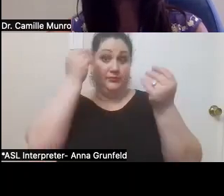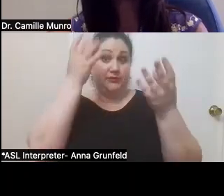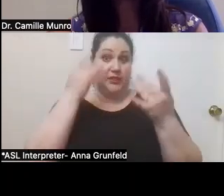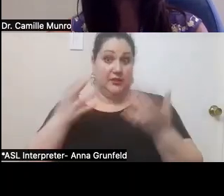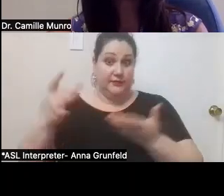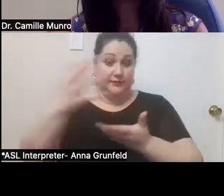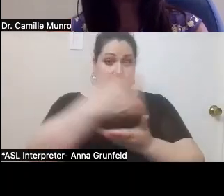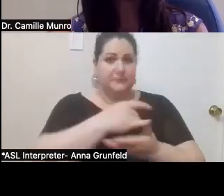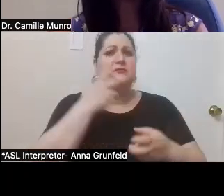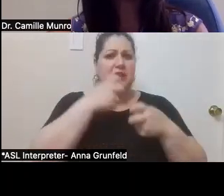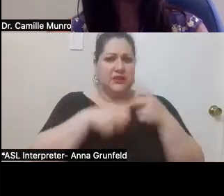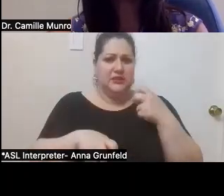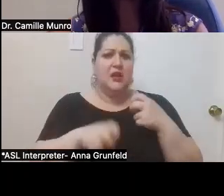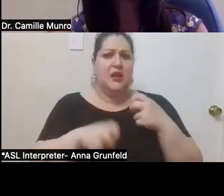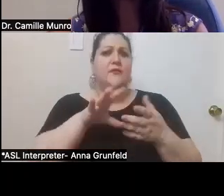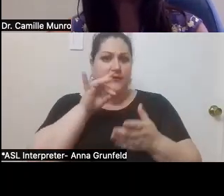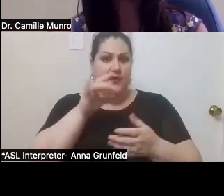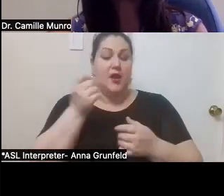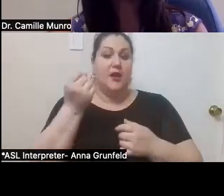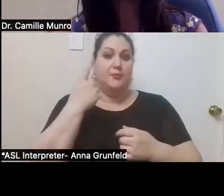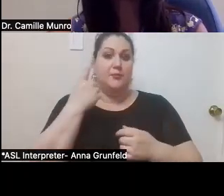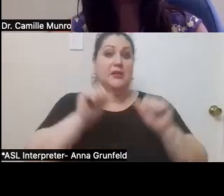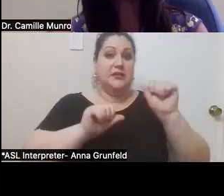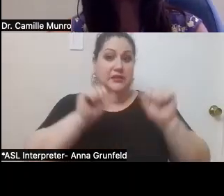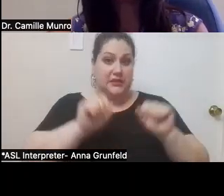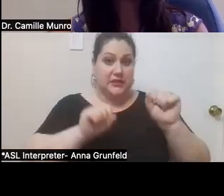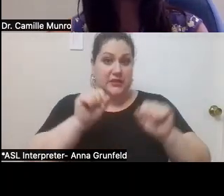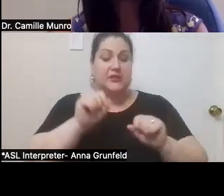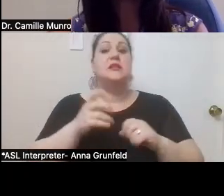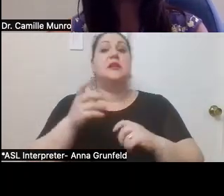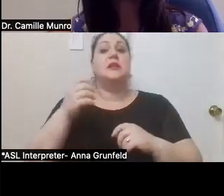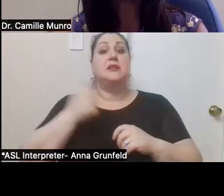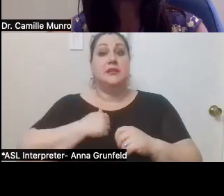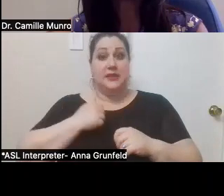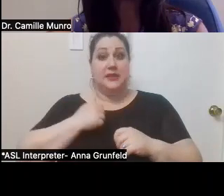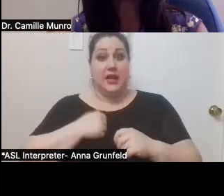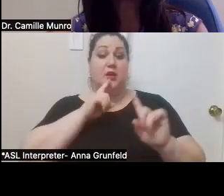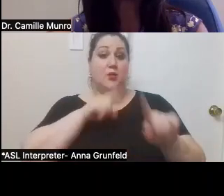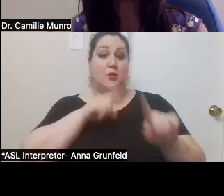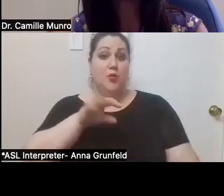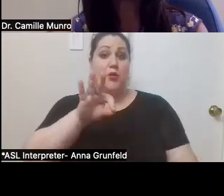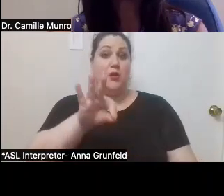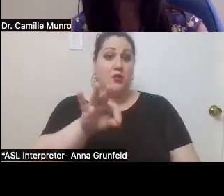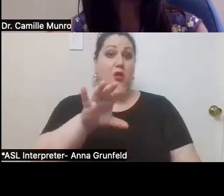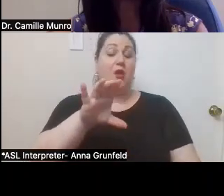Statistics Canada in 2012 reported 9,000 working Canadian physicians with disabilities.